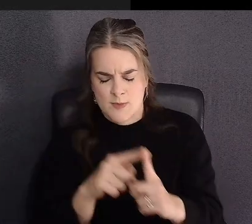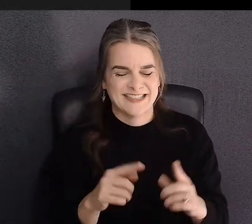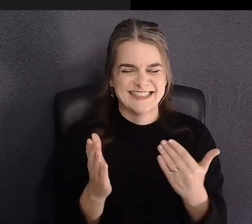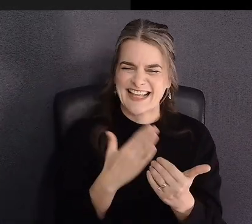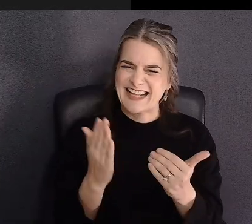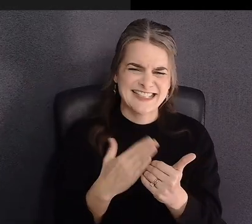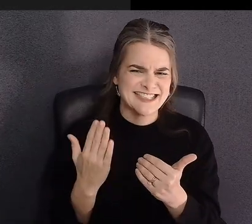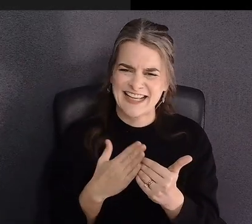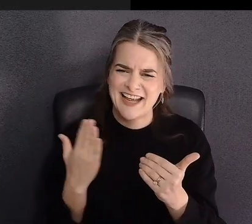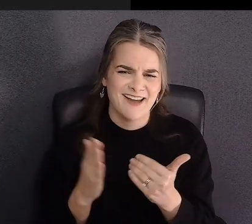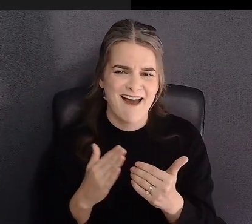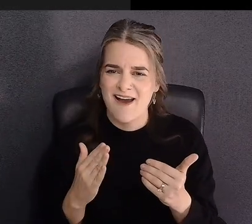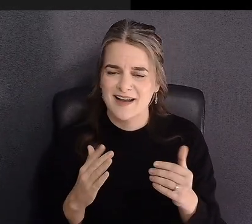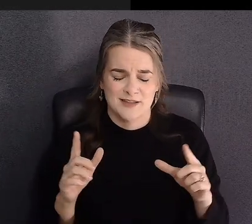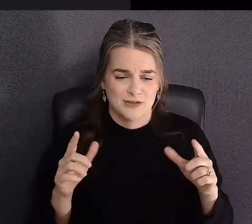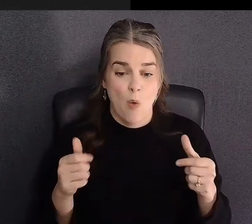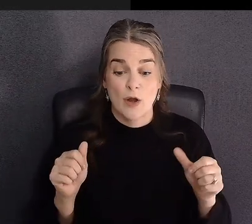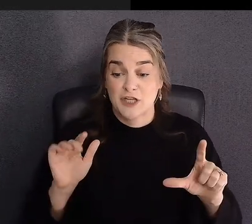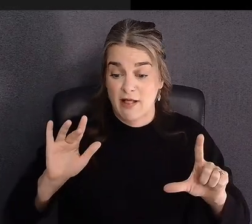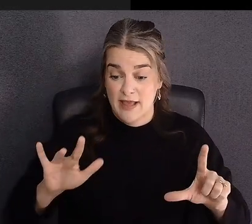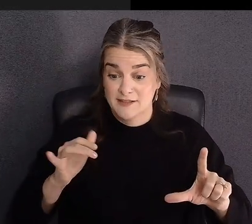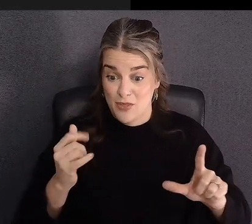Or if she clicks when she has the right cursor,